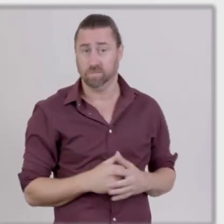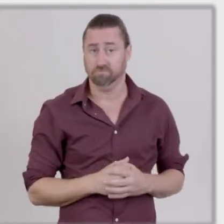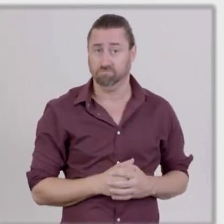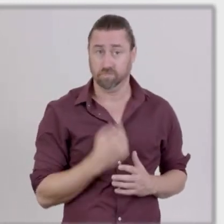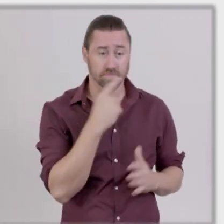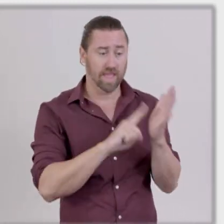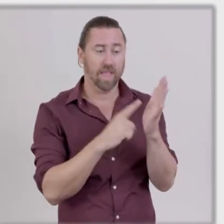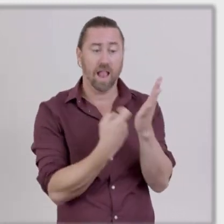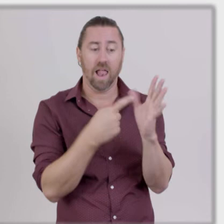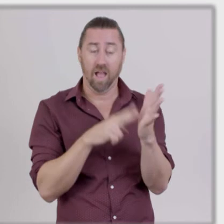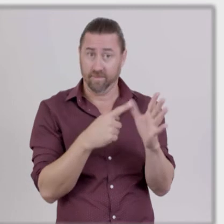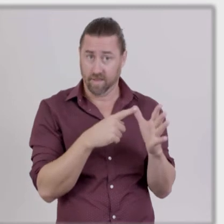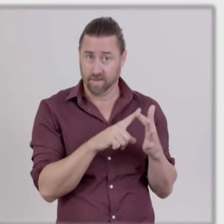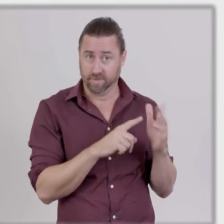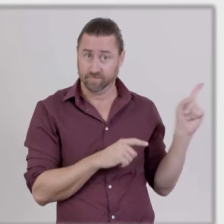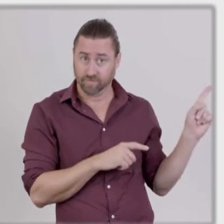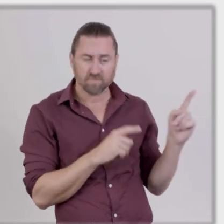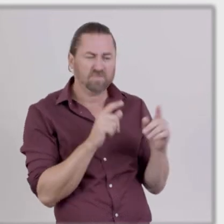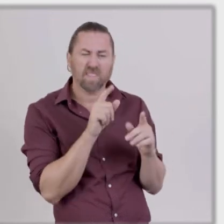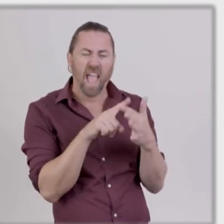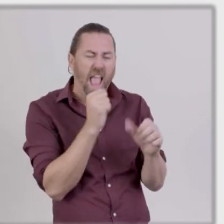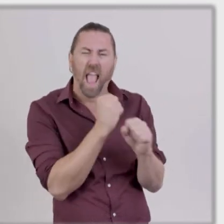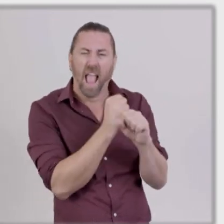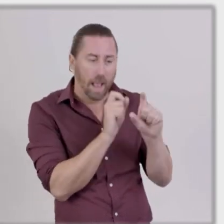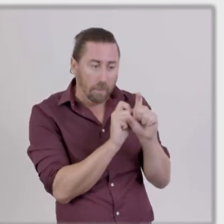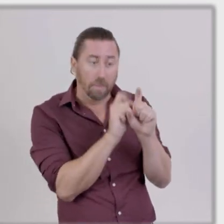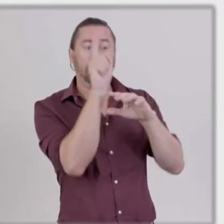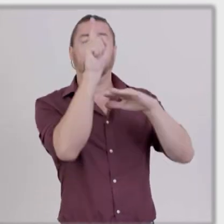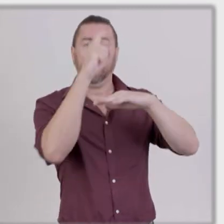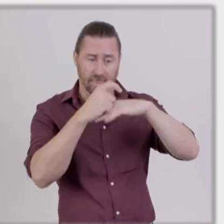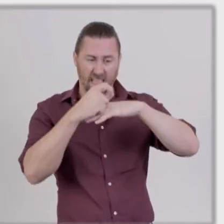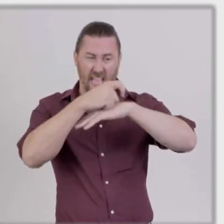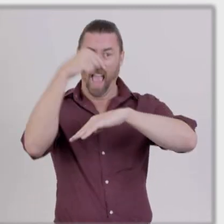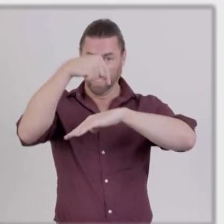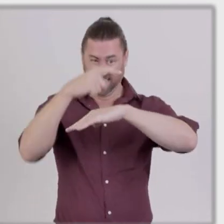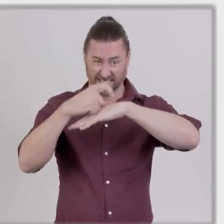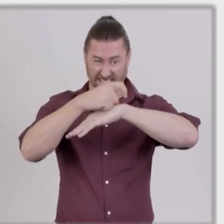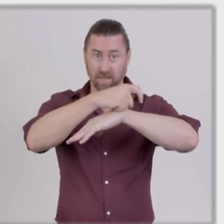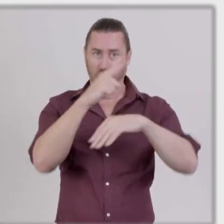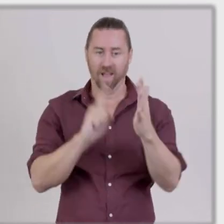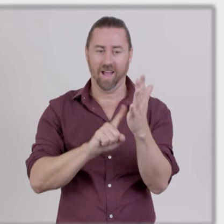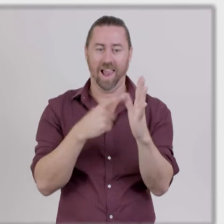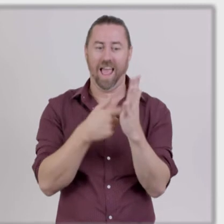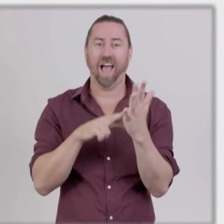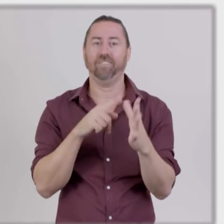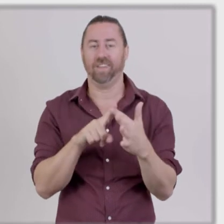Here, we can see that the larva hatches from butterfly eggs. The larva is the caterpillar stage of the lifecycle.